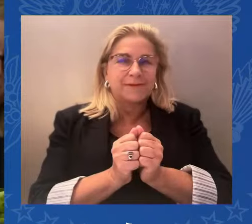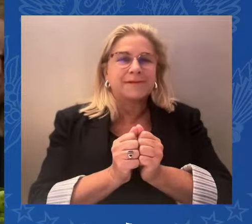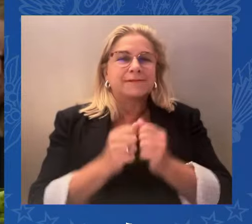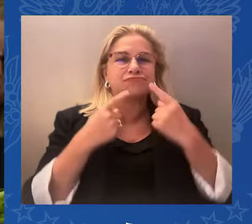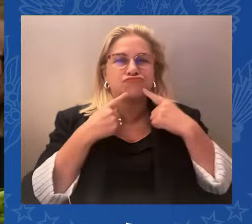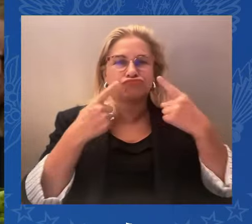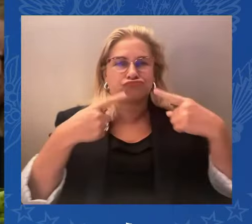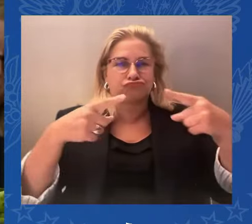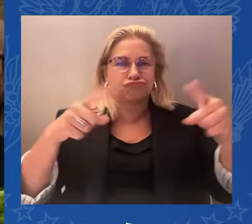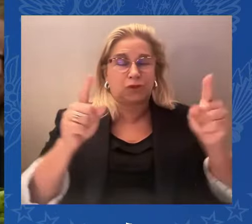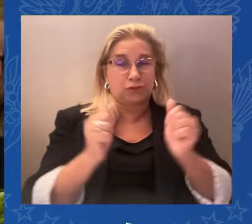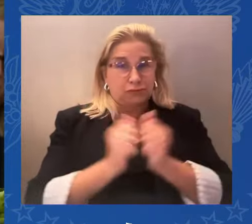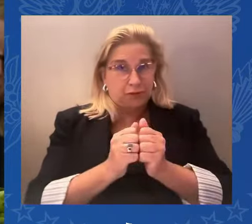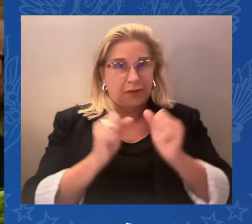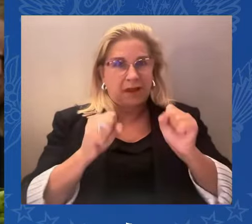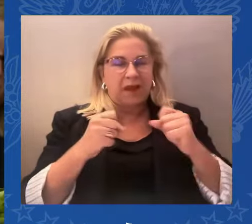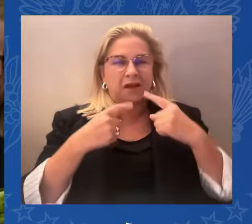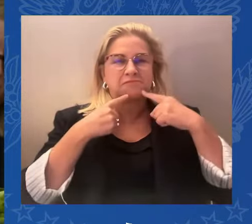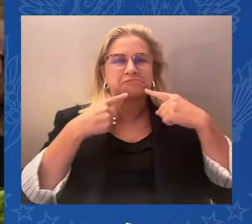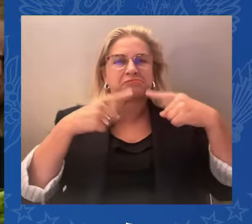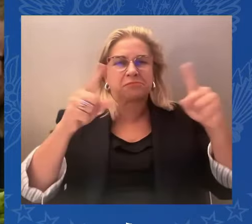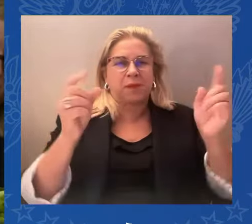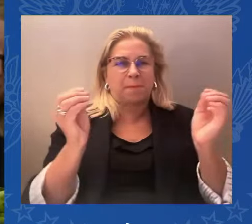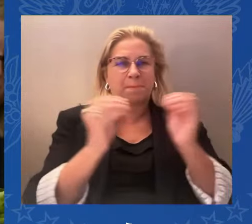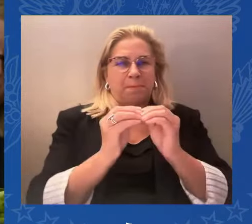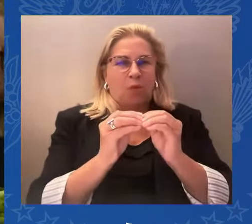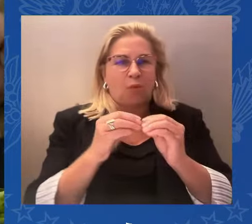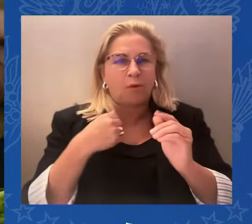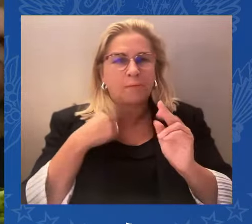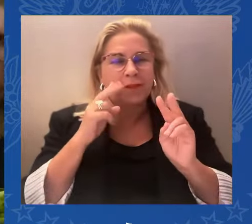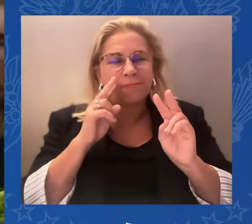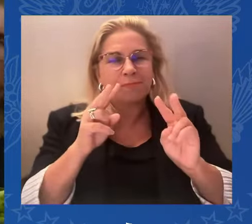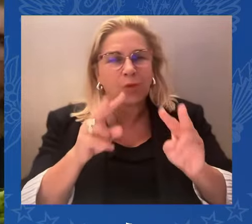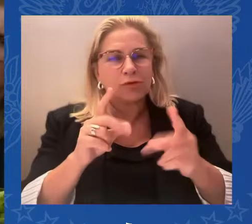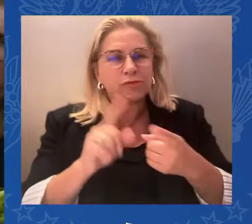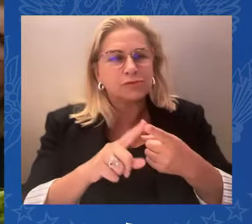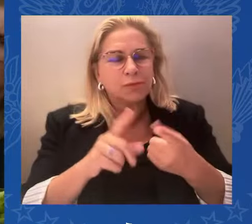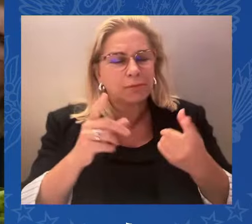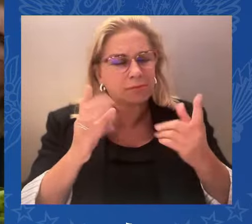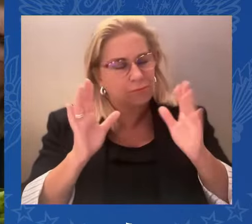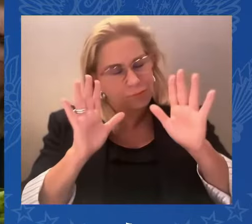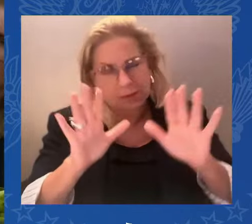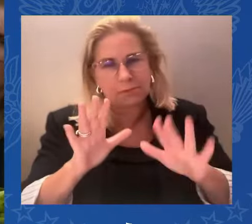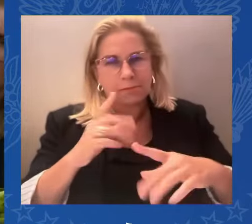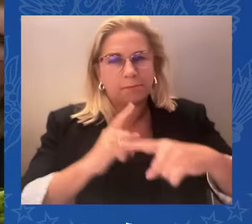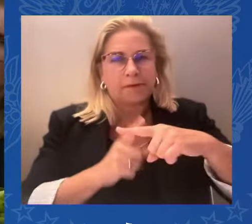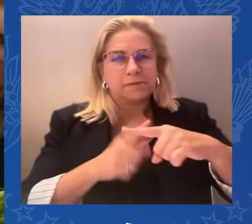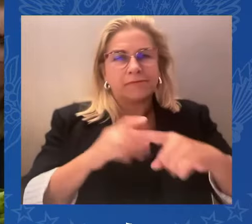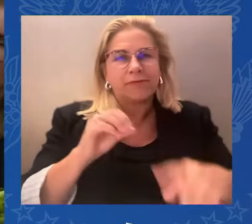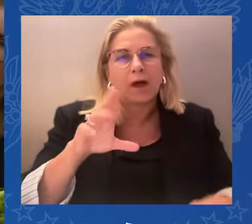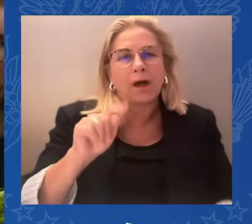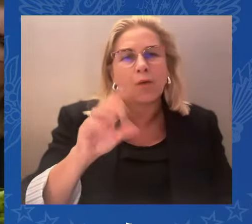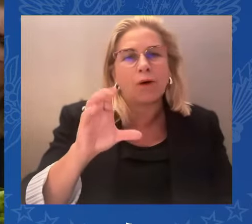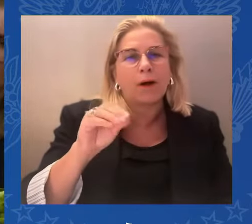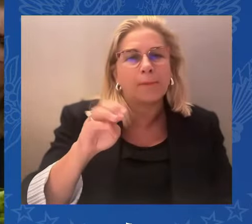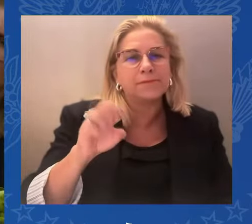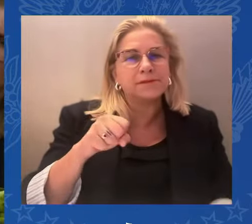in the tradition that the Quad has -- has created. And it's wonderful to be here, Mr. President.